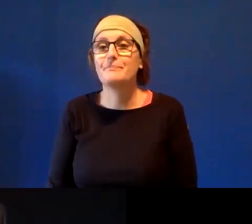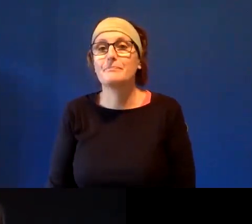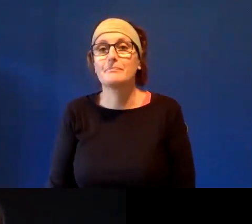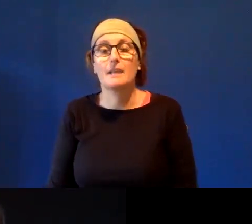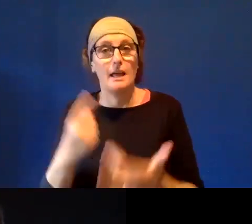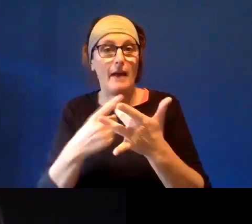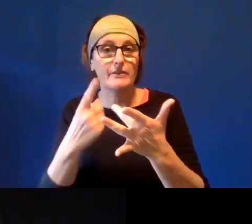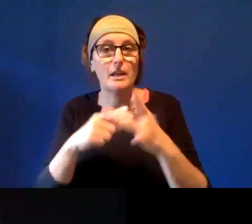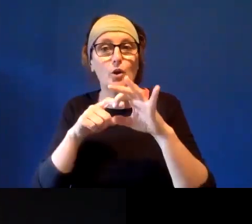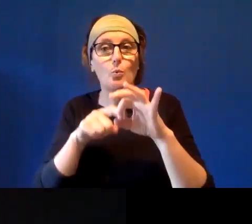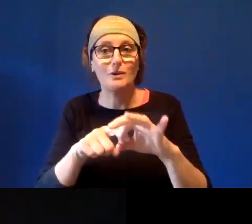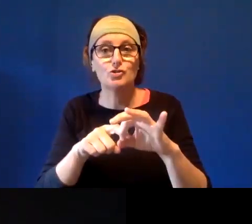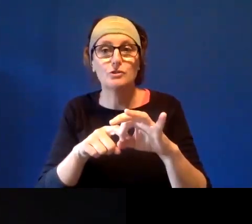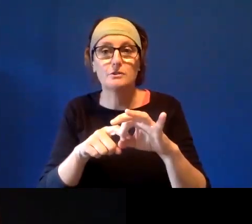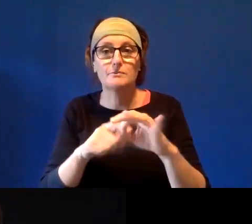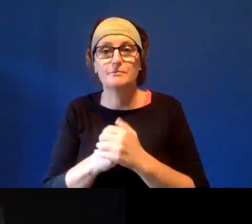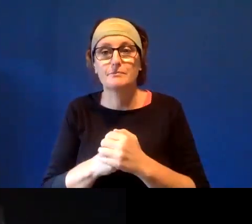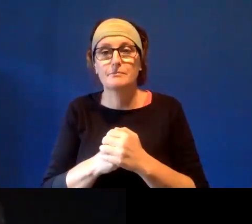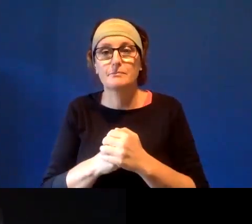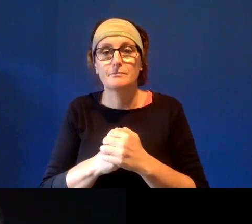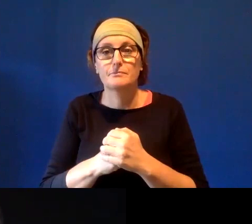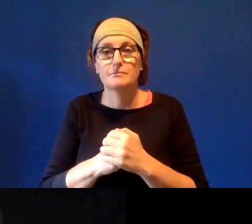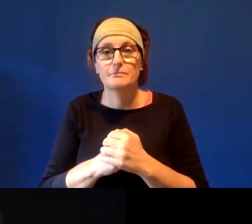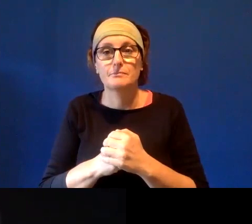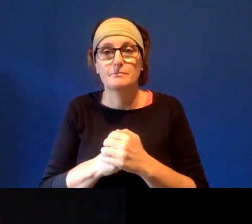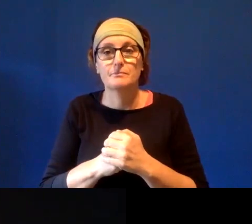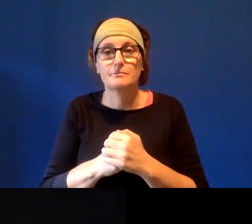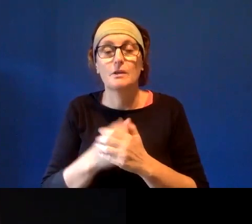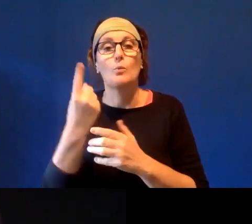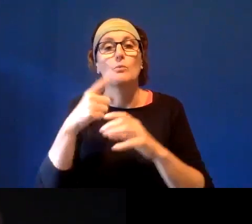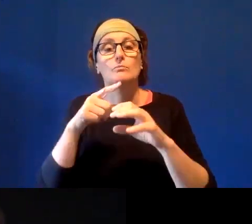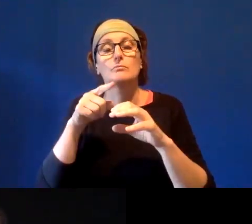Cinsa is a participant in our custodianship program. That is one